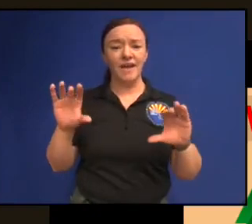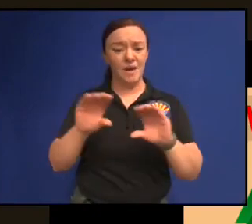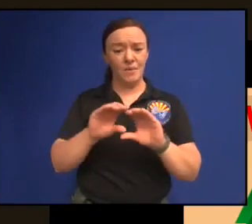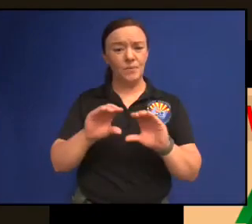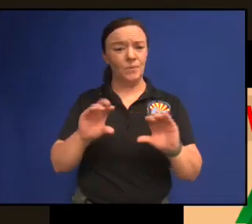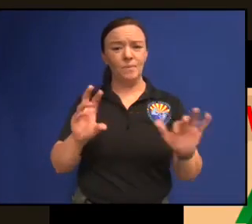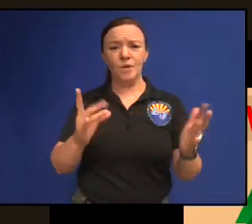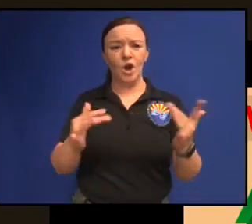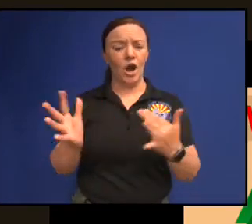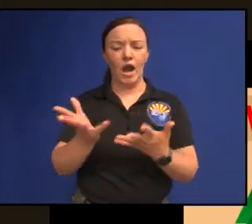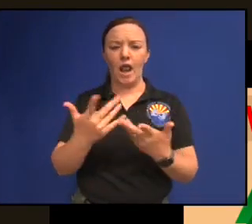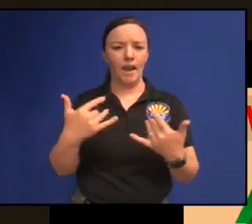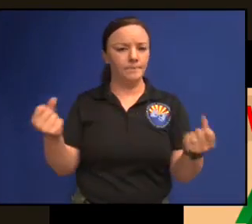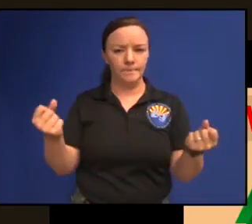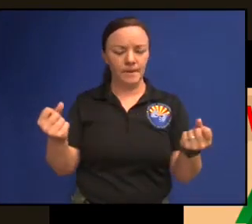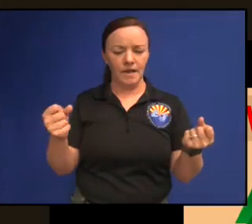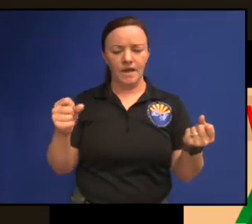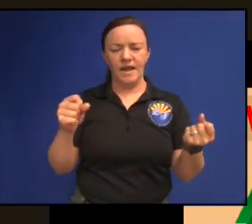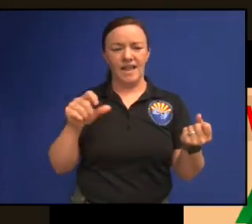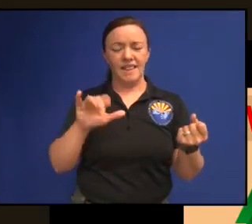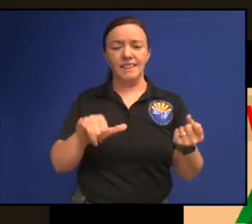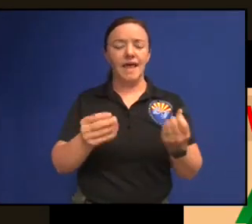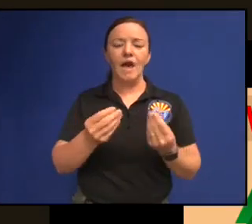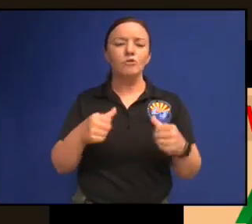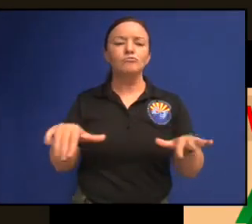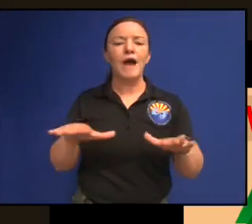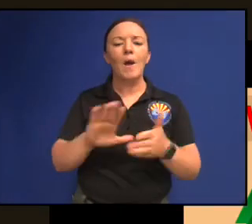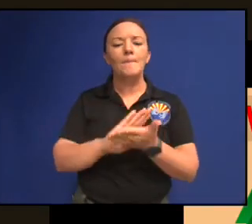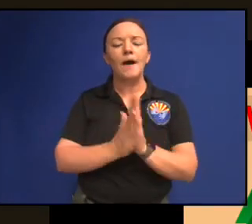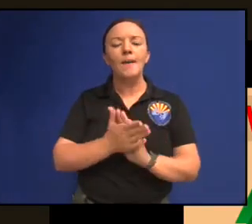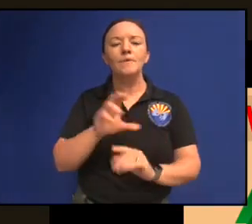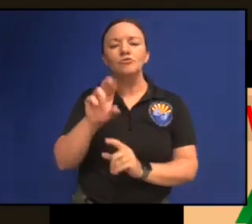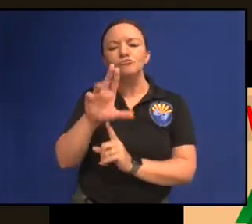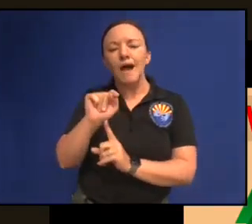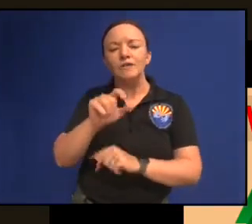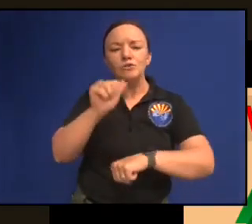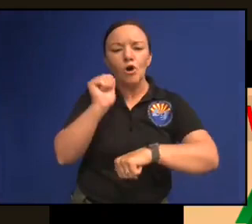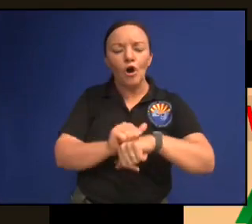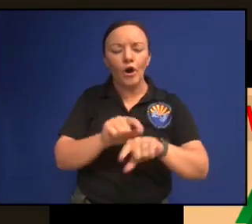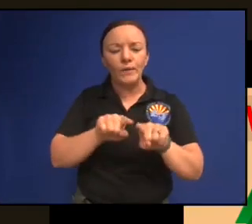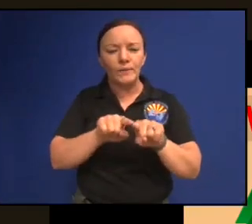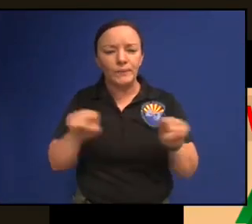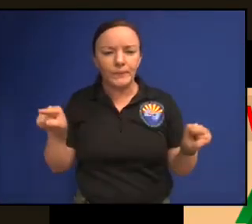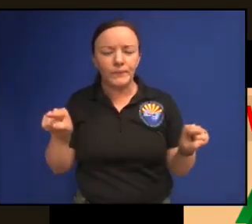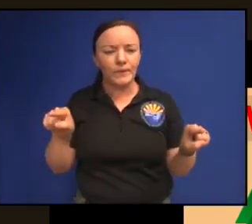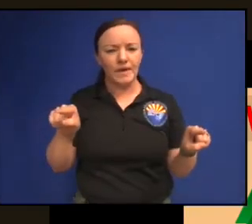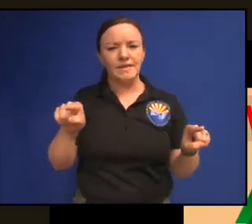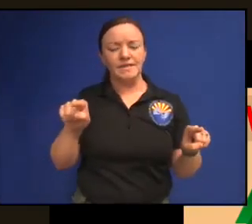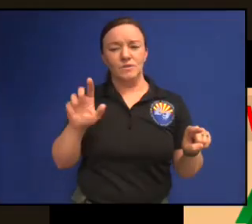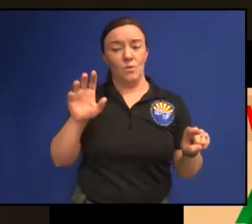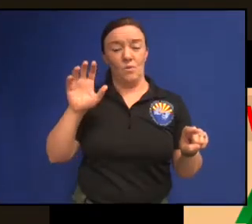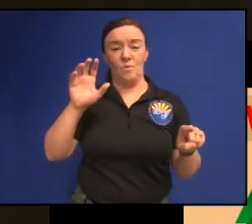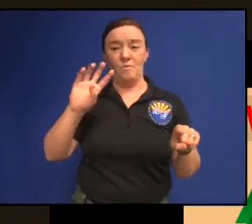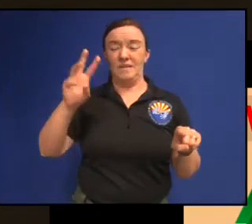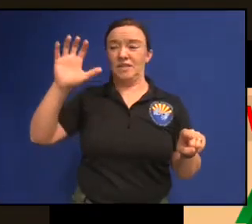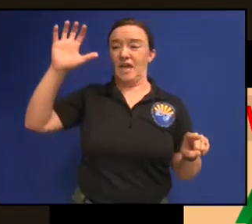IT IS IMPENETRABLE TO WATER. SO ALL THAT RAINFALL IS NOW SLIDING OFF THE SLOPE, DOWN DRAINAGE.